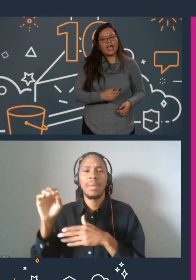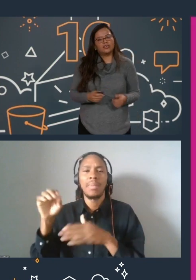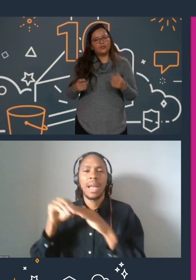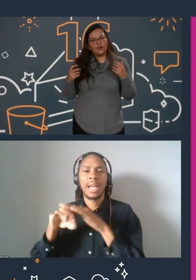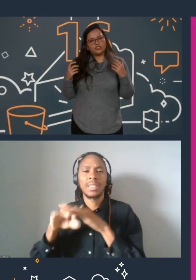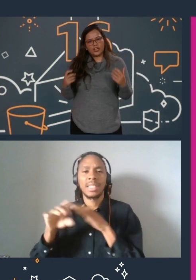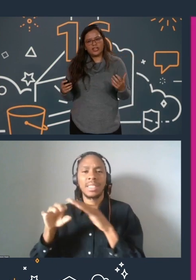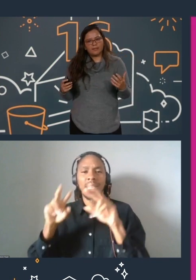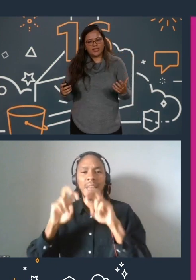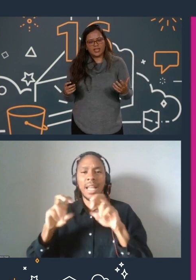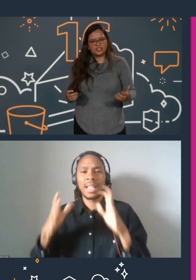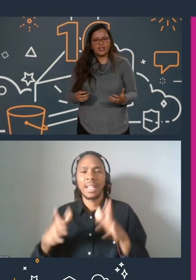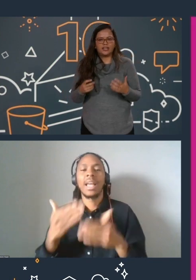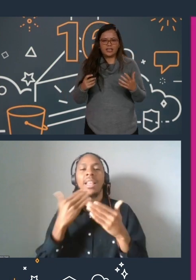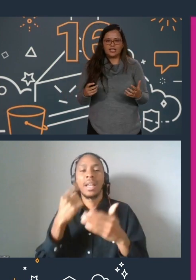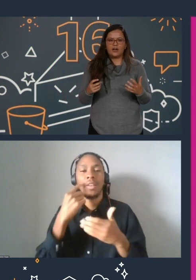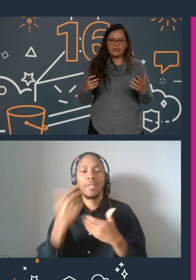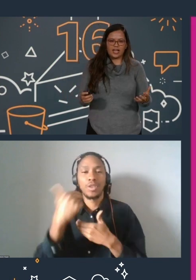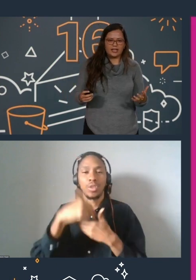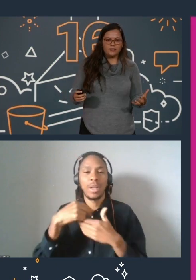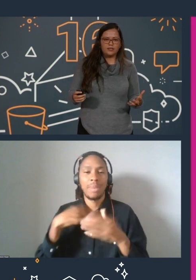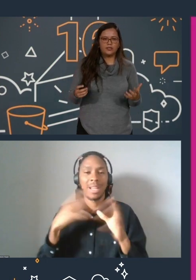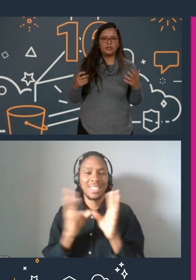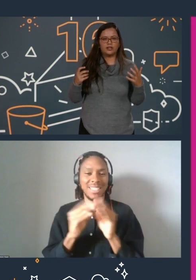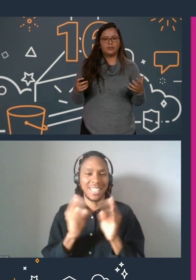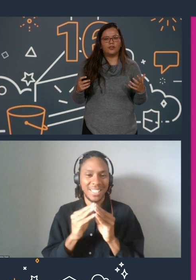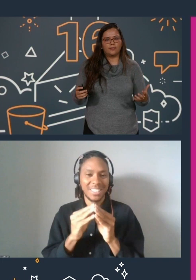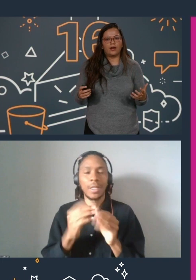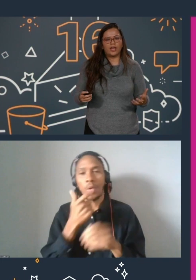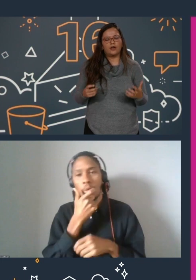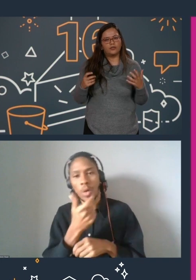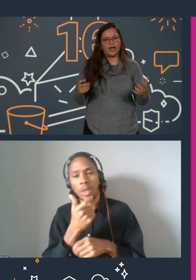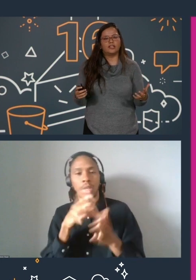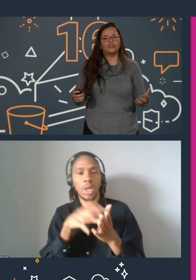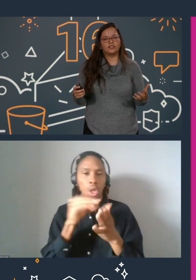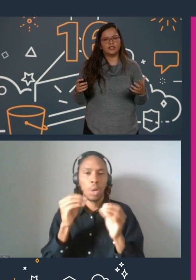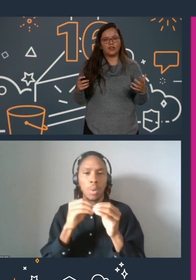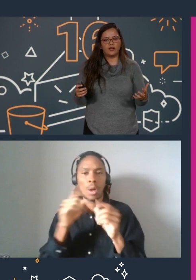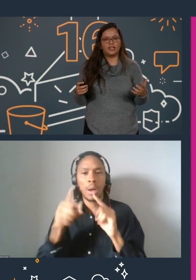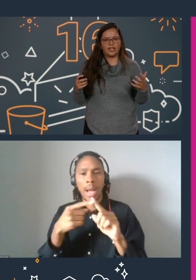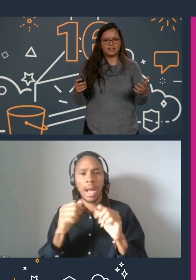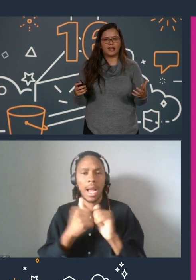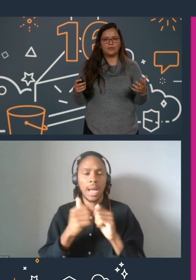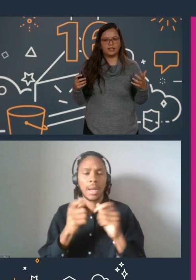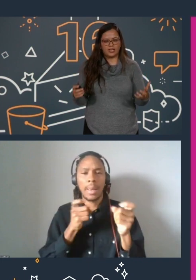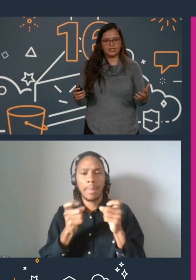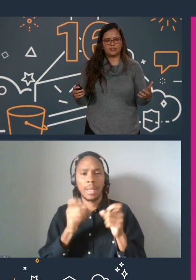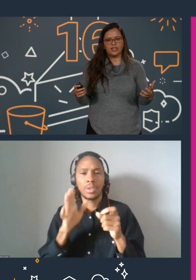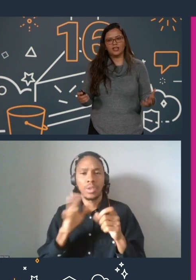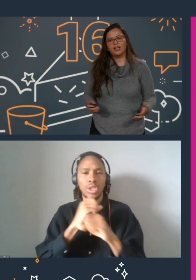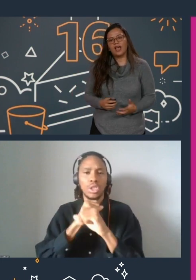Thank you for joining my session and taking out time to learn more about how to manage your security at scale within S3.